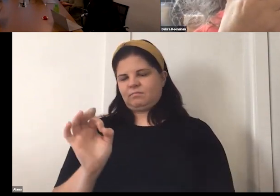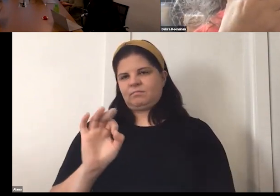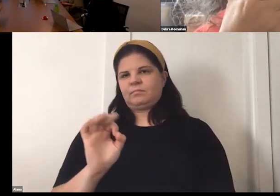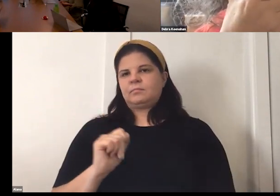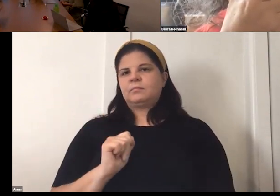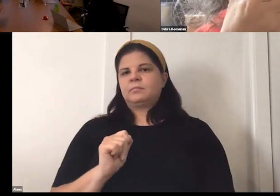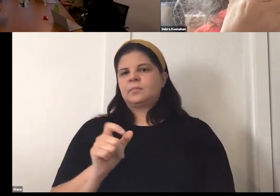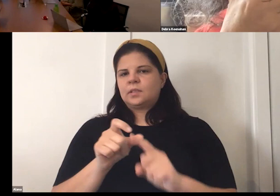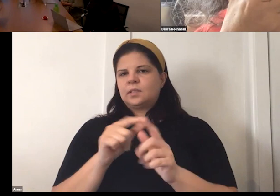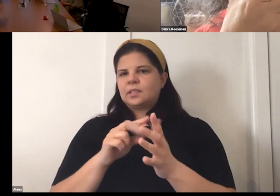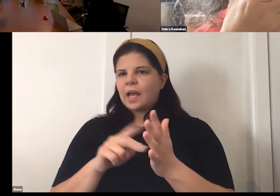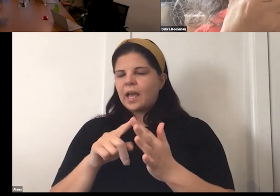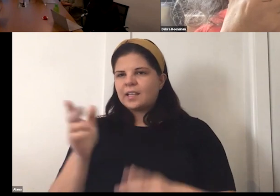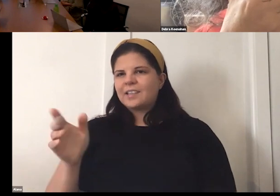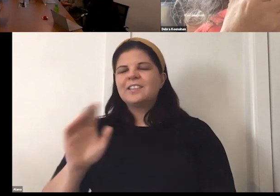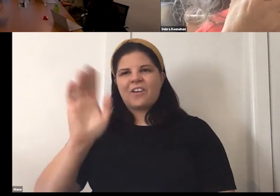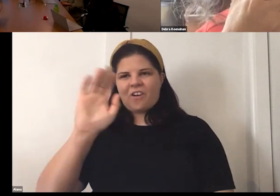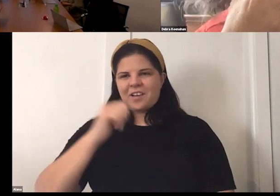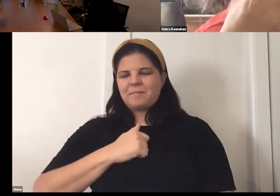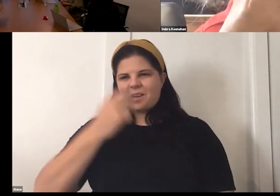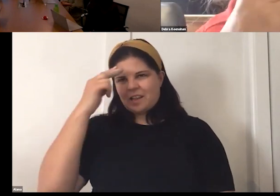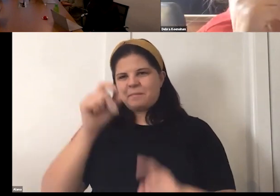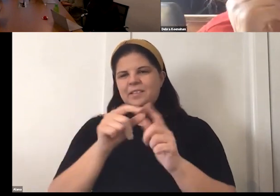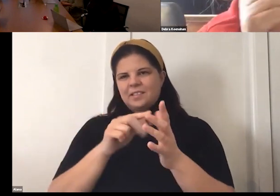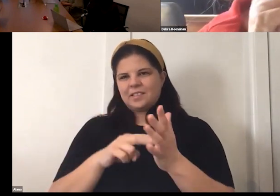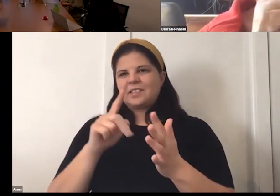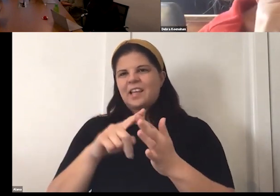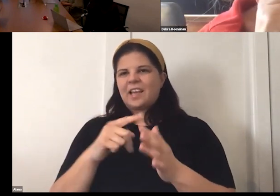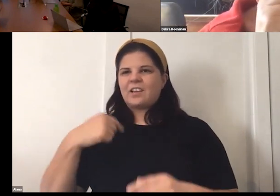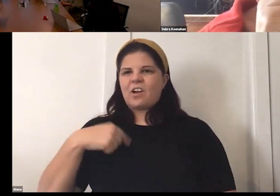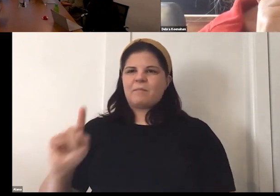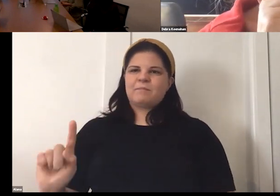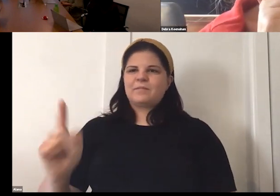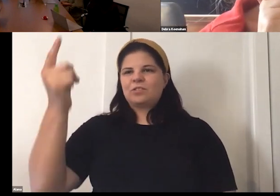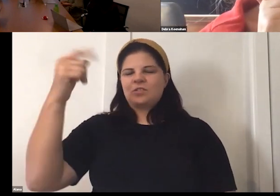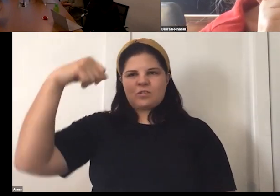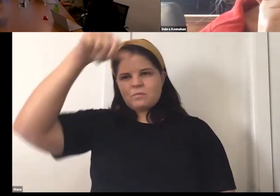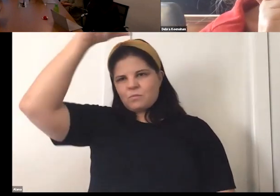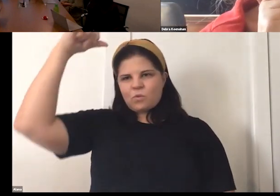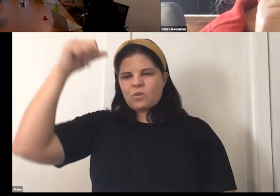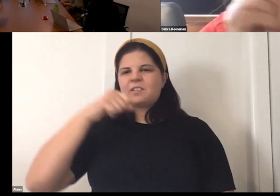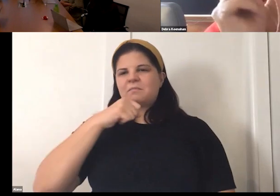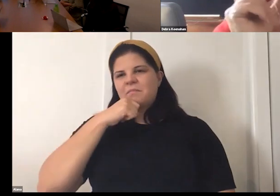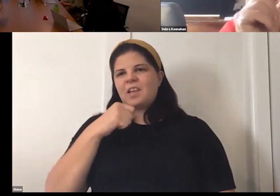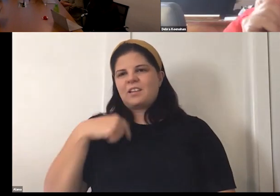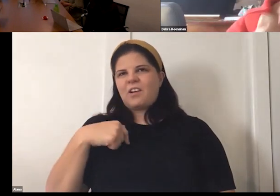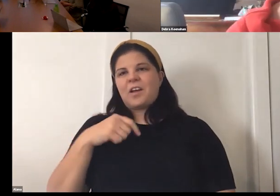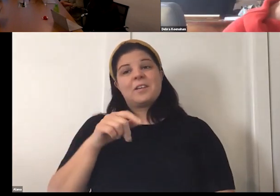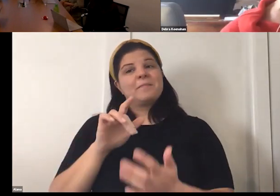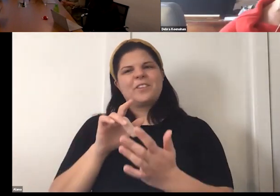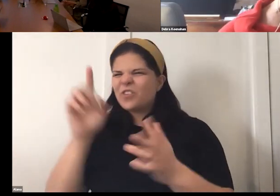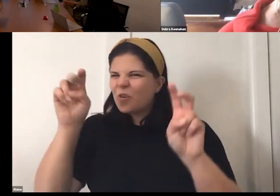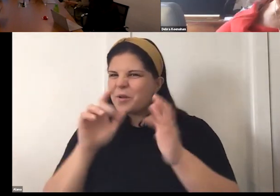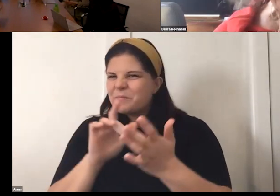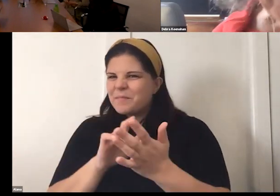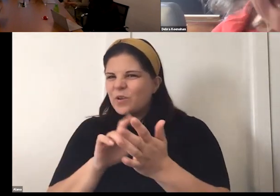Hello, my name is Dane, I'm a big tall balding guy in what is it, middle years?